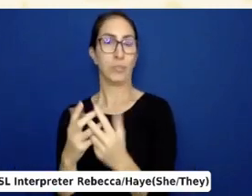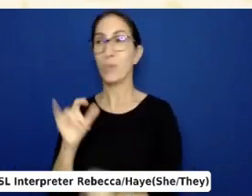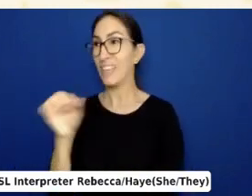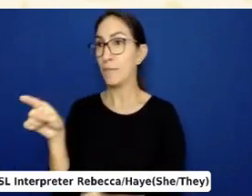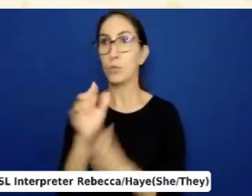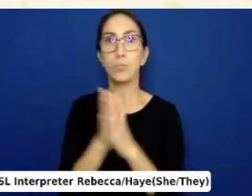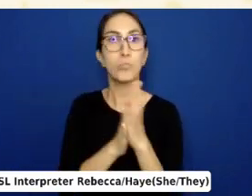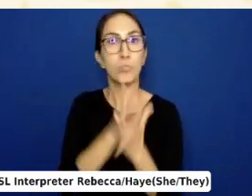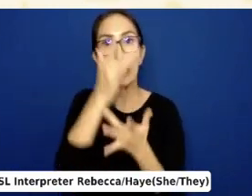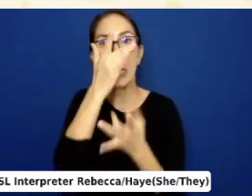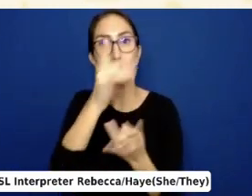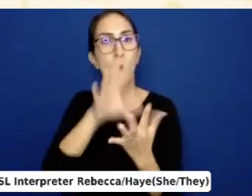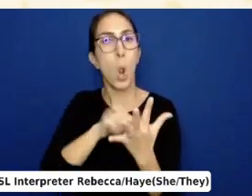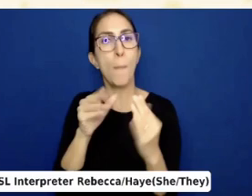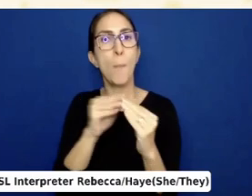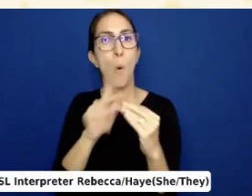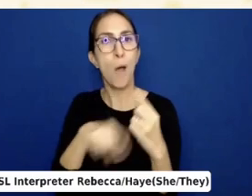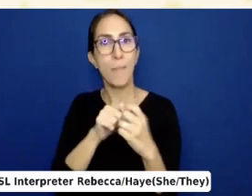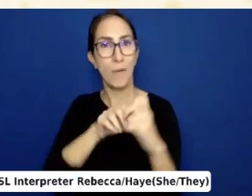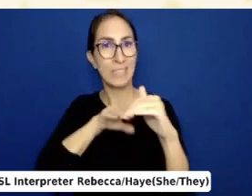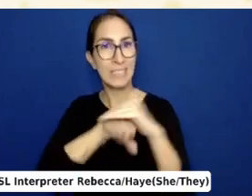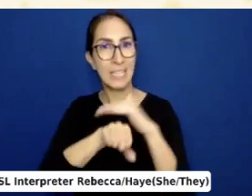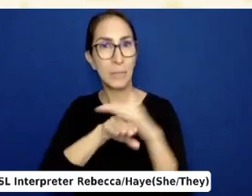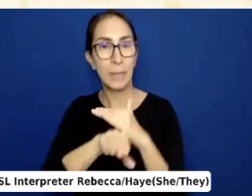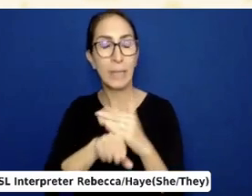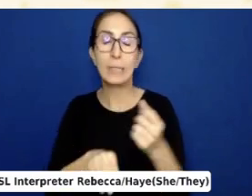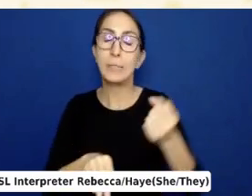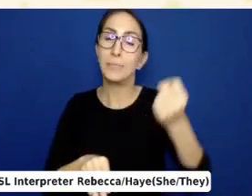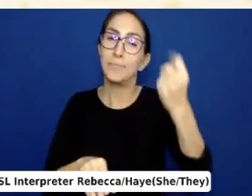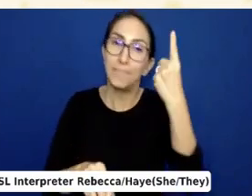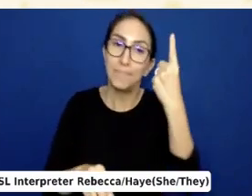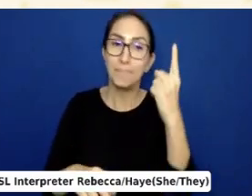it's something that sometimes you need to do by yourself.